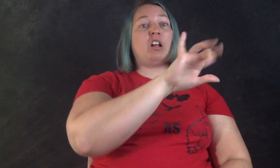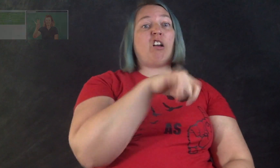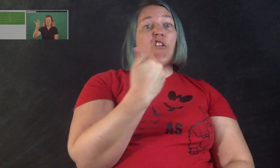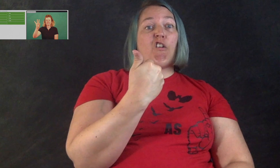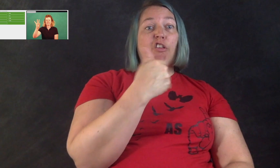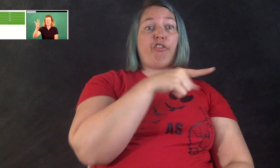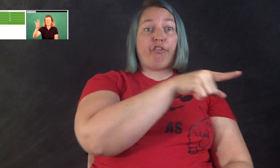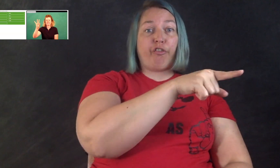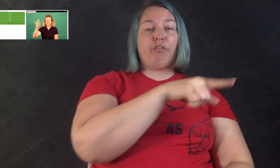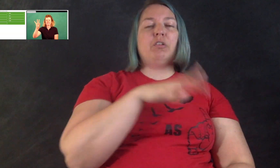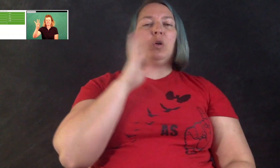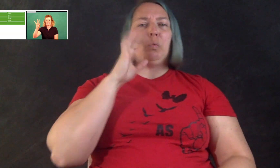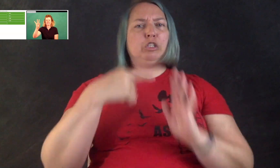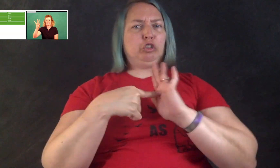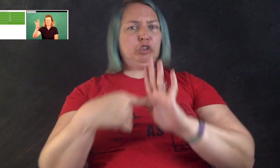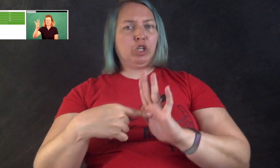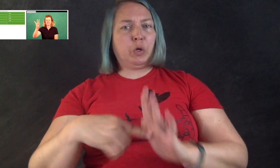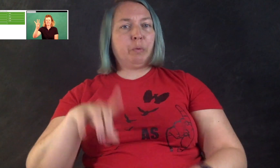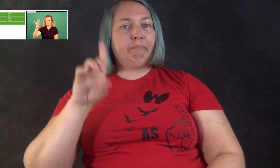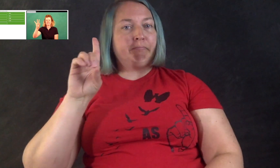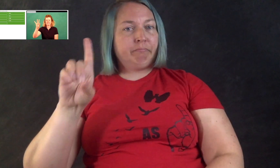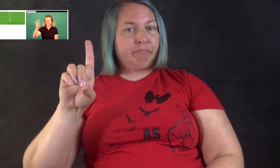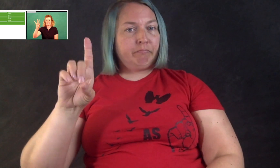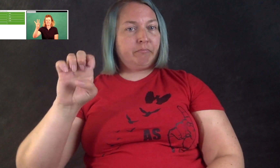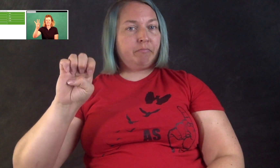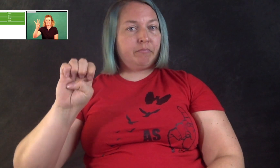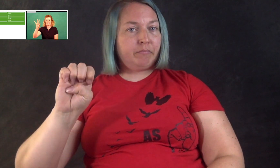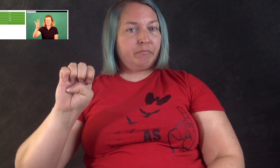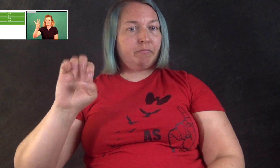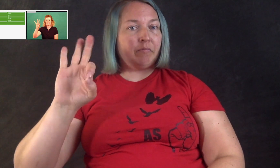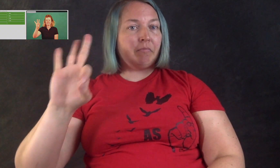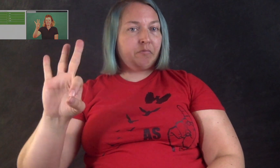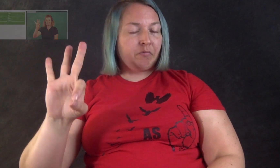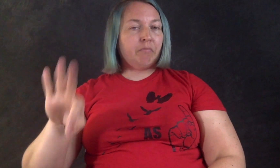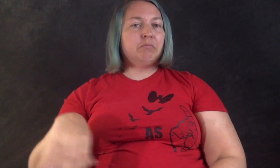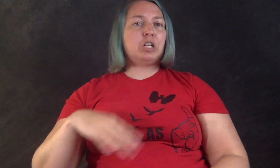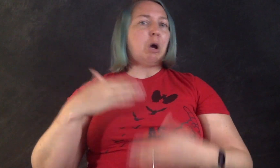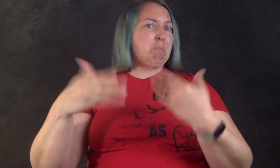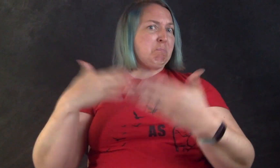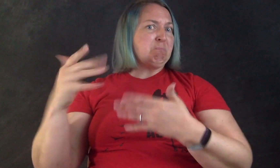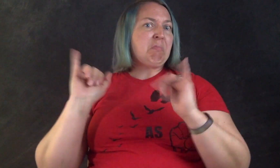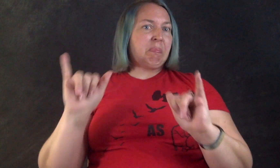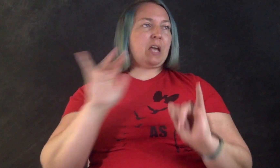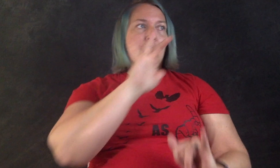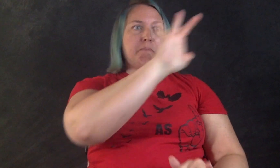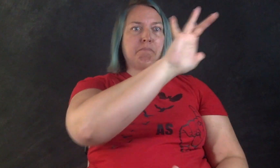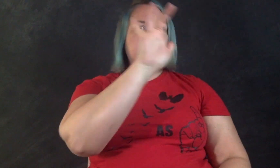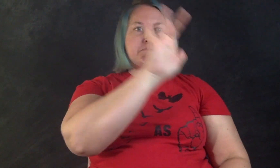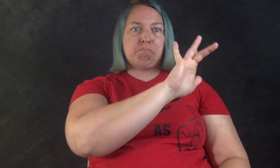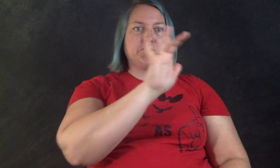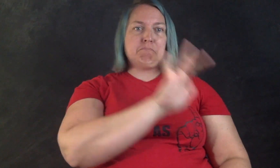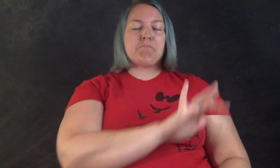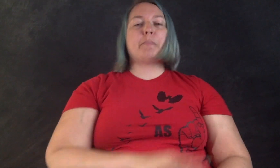Click on DEF, it will show person signing D, E, F. That's how you use the vocabulary with the videos.